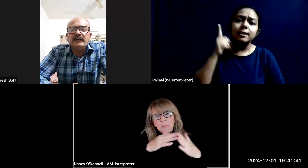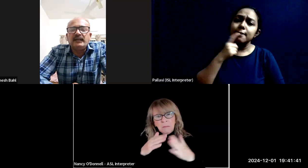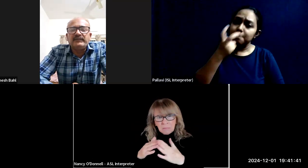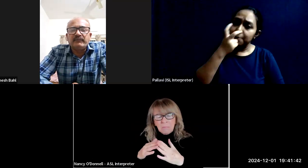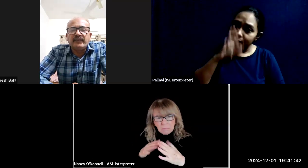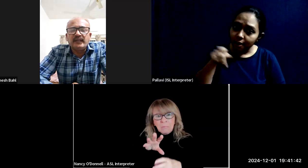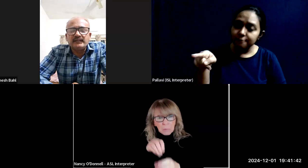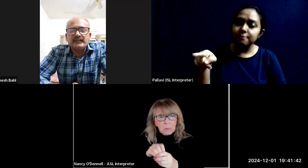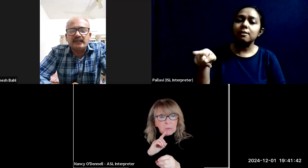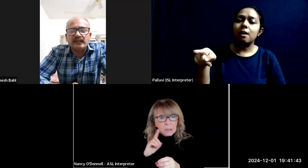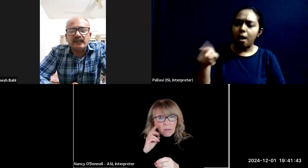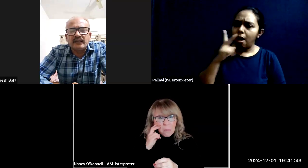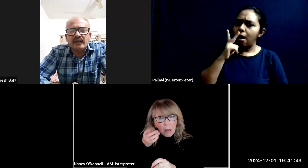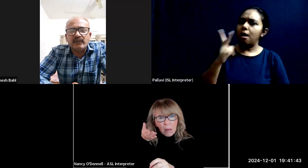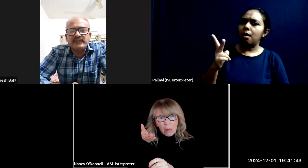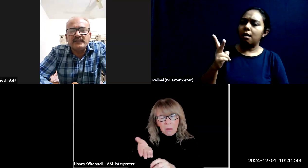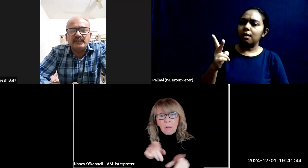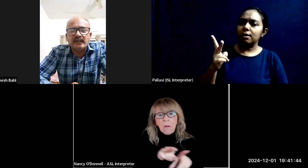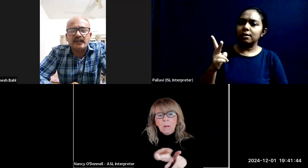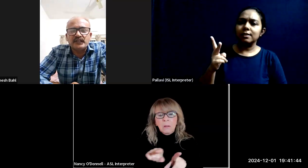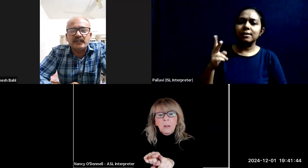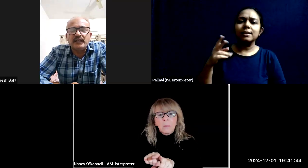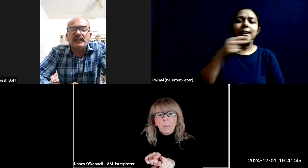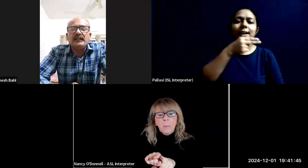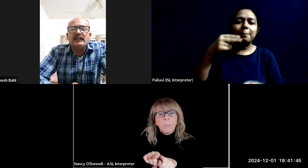If someone has heard the name of Sense International,